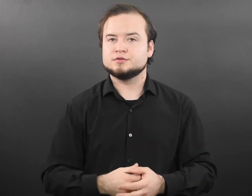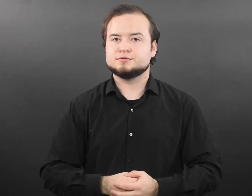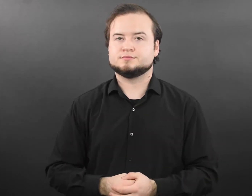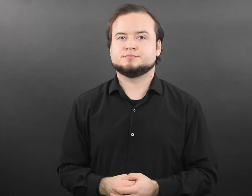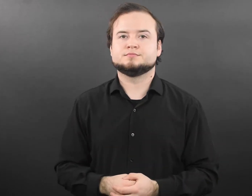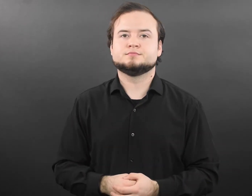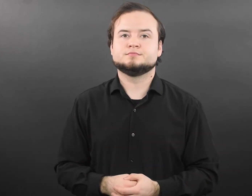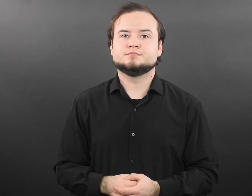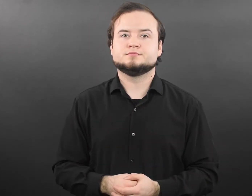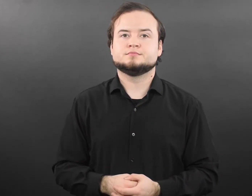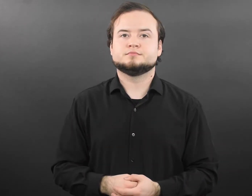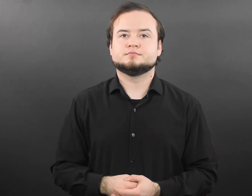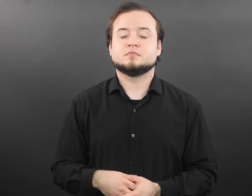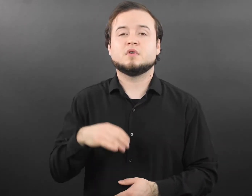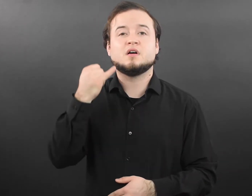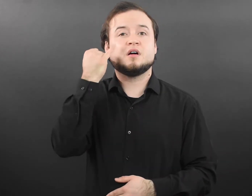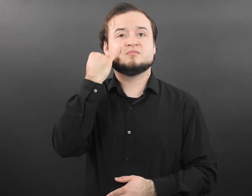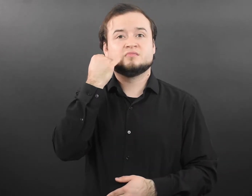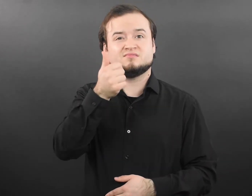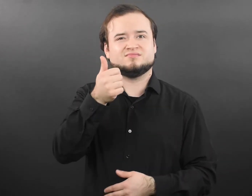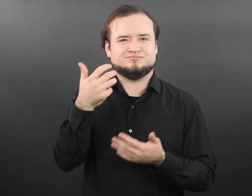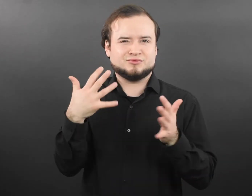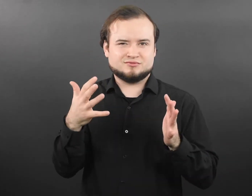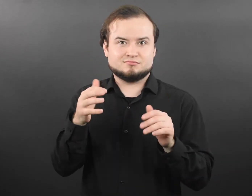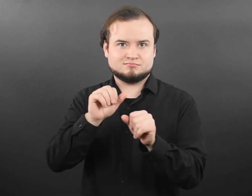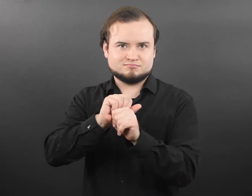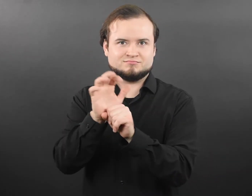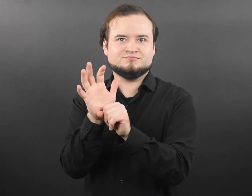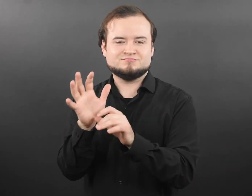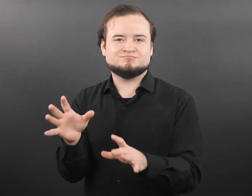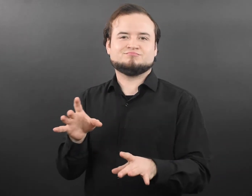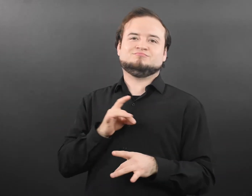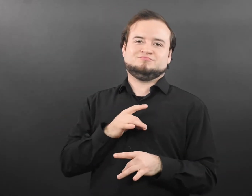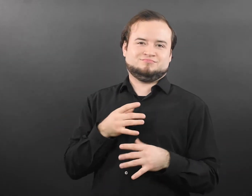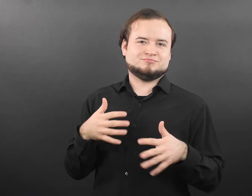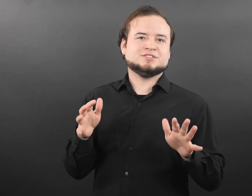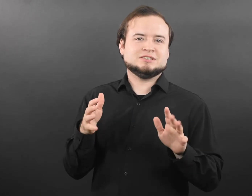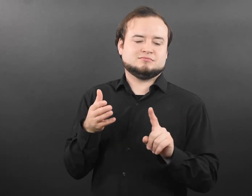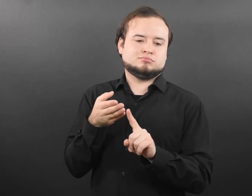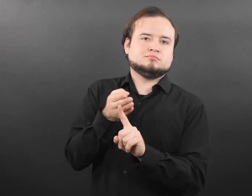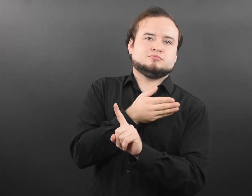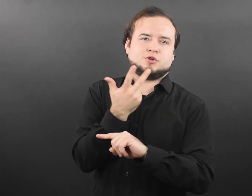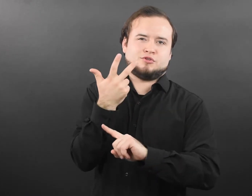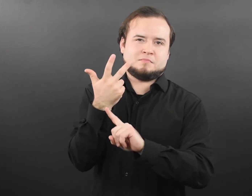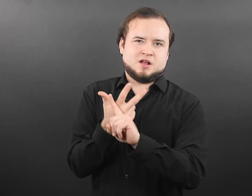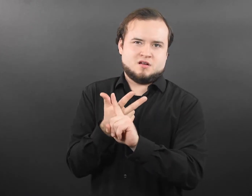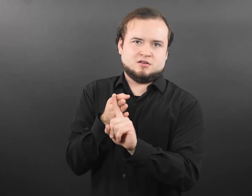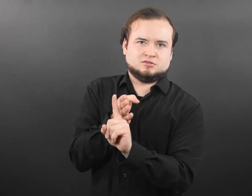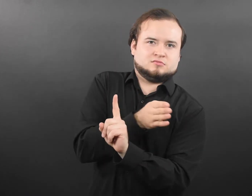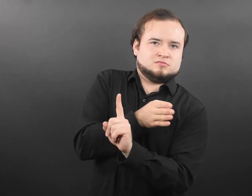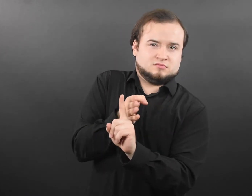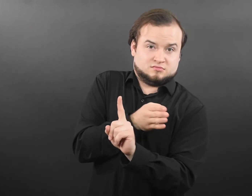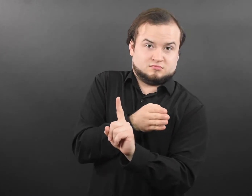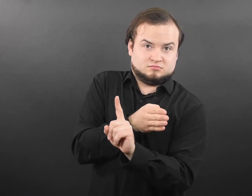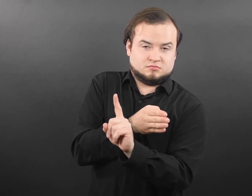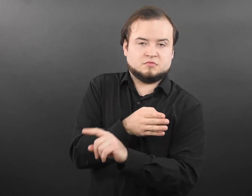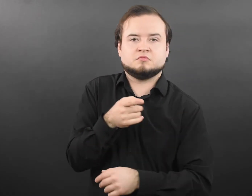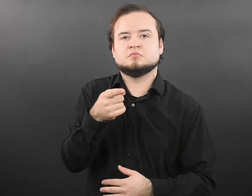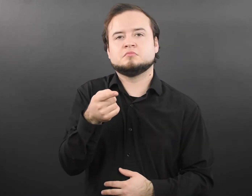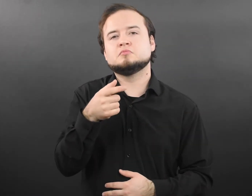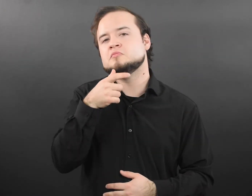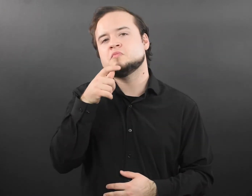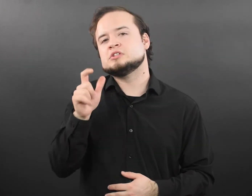If you had COVID-19 in the past three months: • You do not need to get tested at five